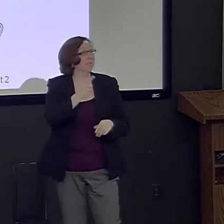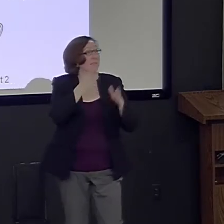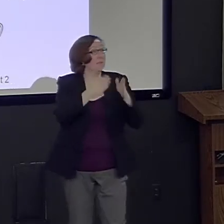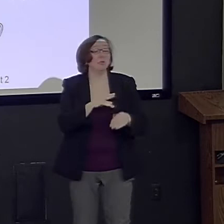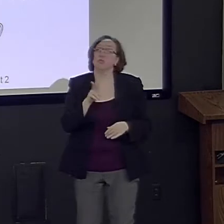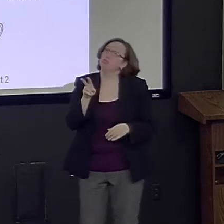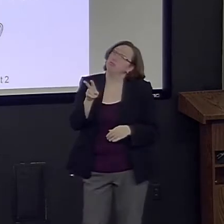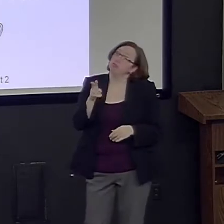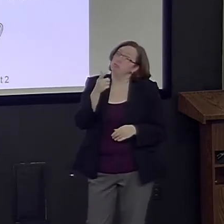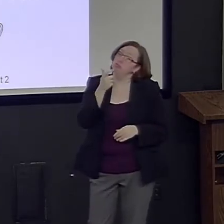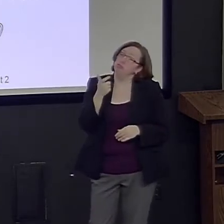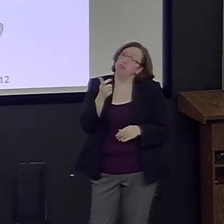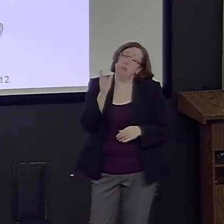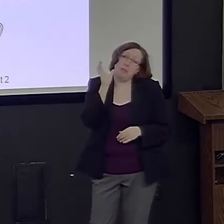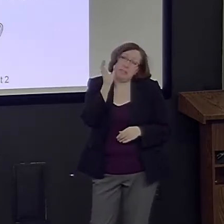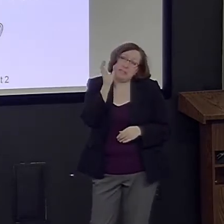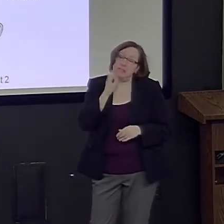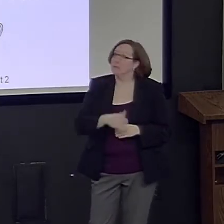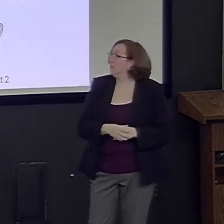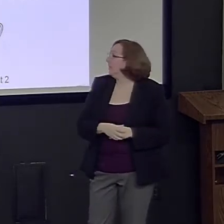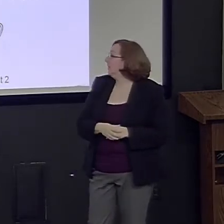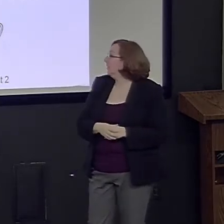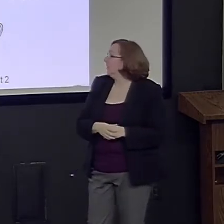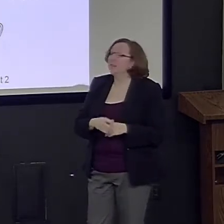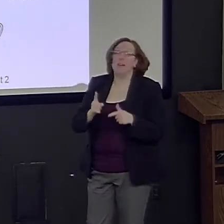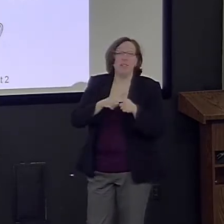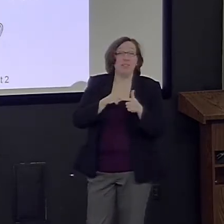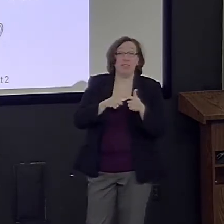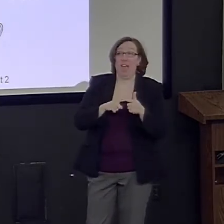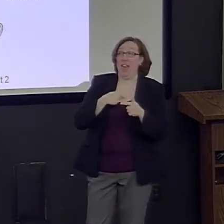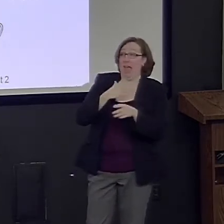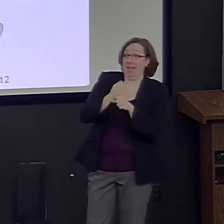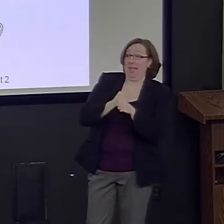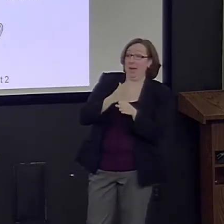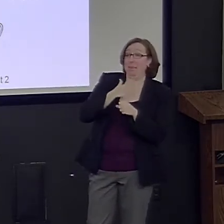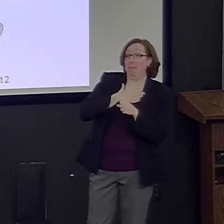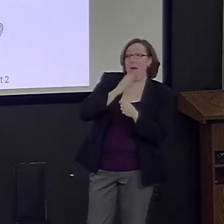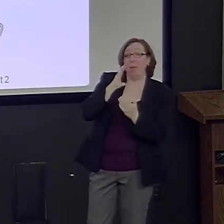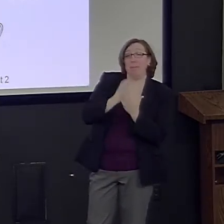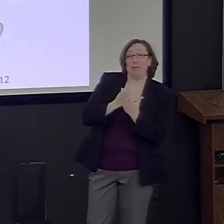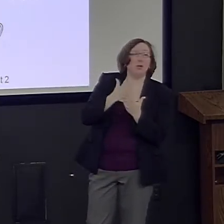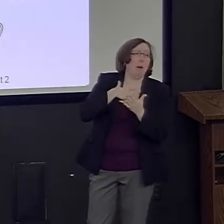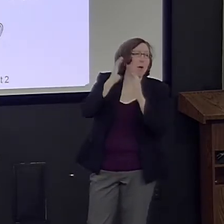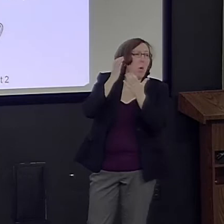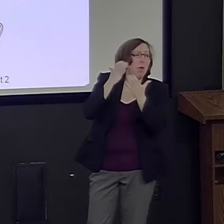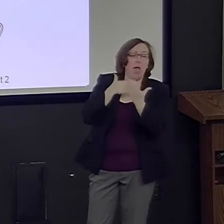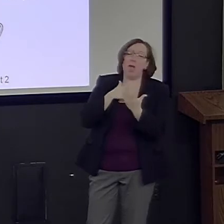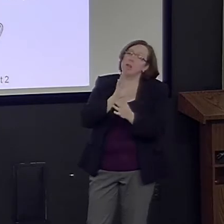And then participant two gets his picture. He talks about his coconut. Participant one just listens.